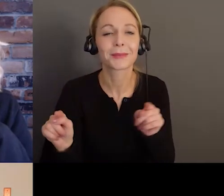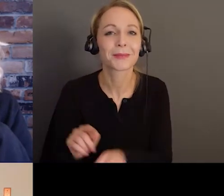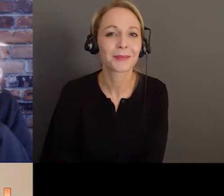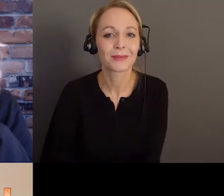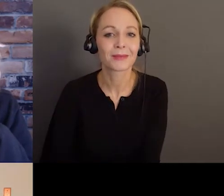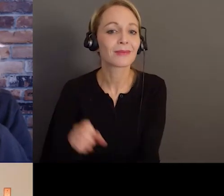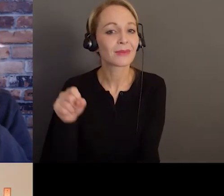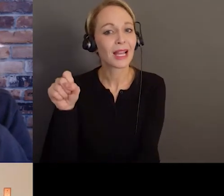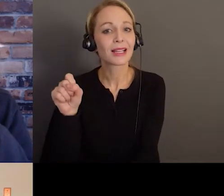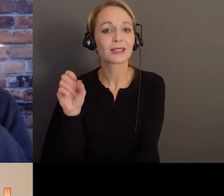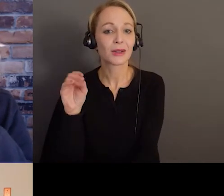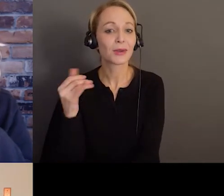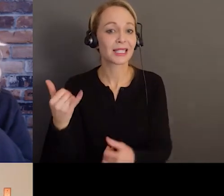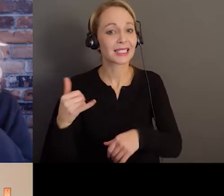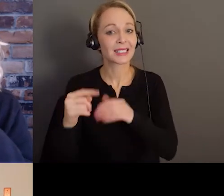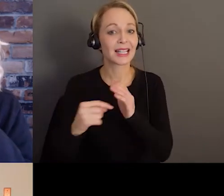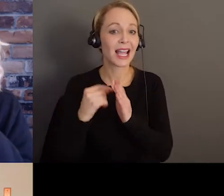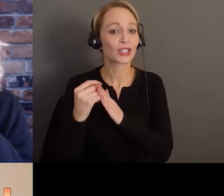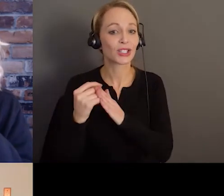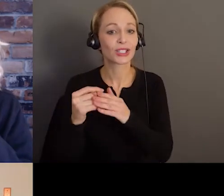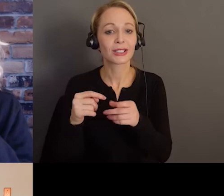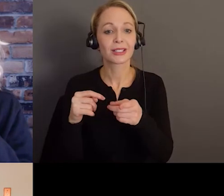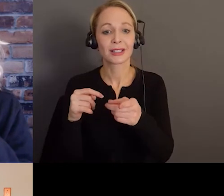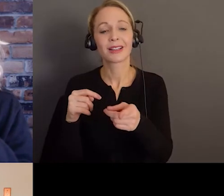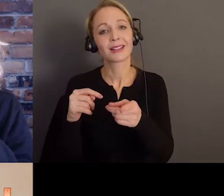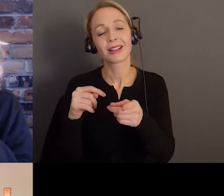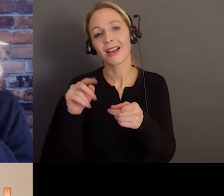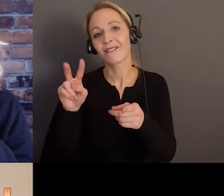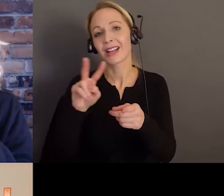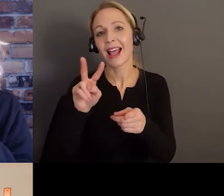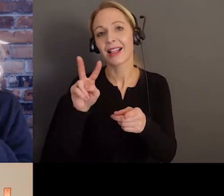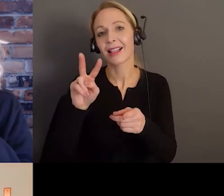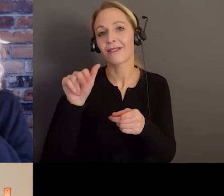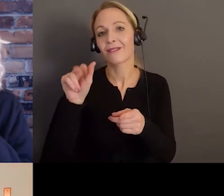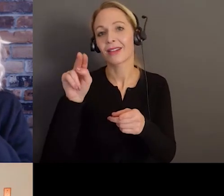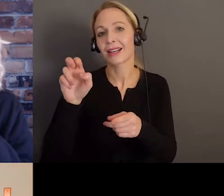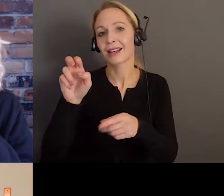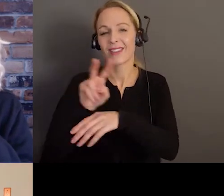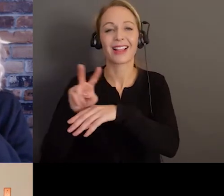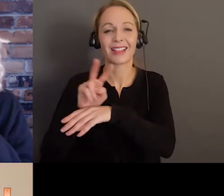VANILLA NO-JS. AT THIS STAGE IT'S JUST VANILLA NO-JS.